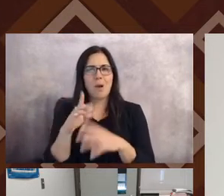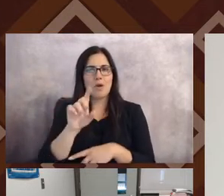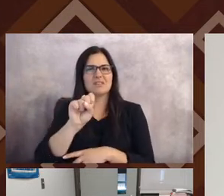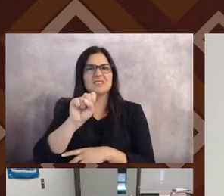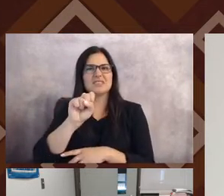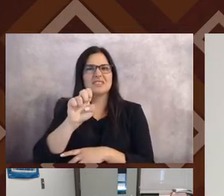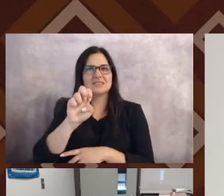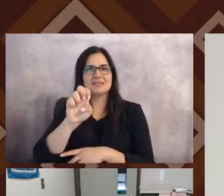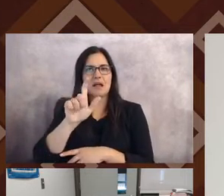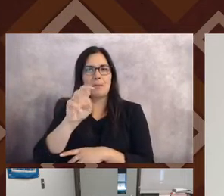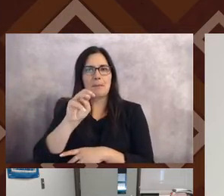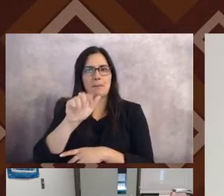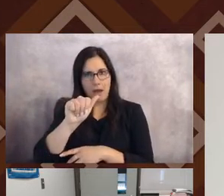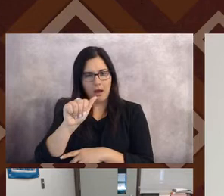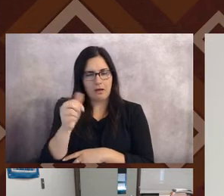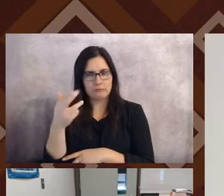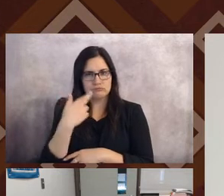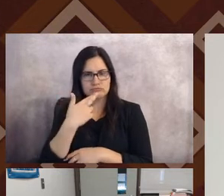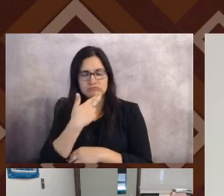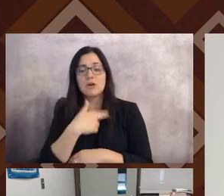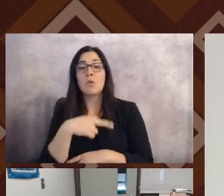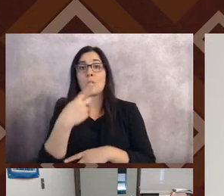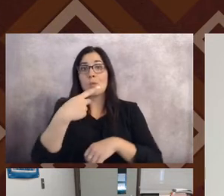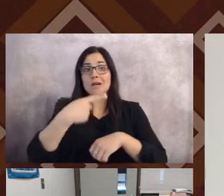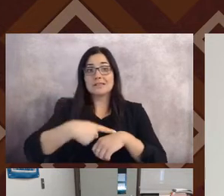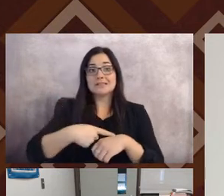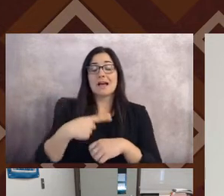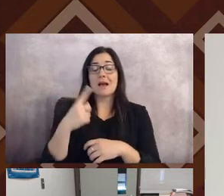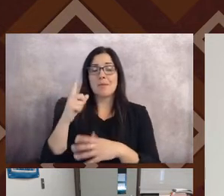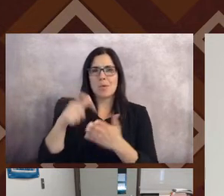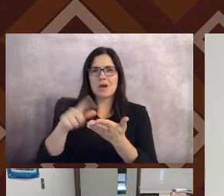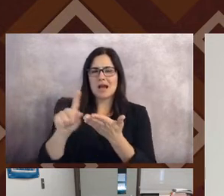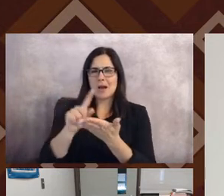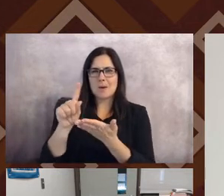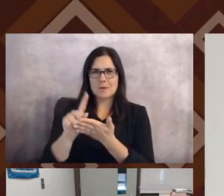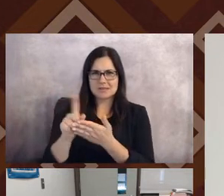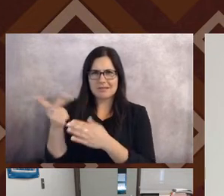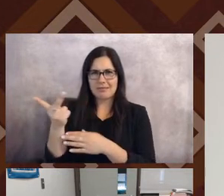And so one time I just added up the hours that they worked in the average week.